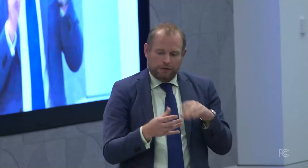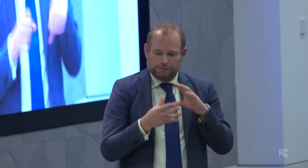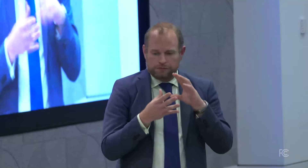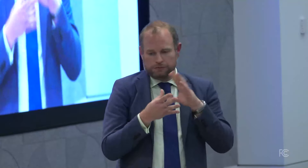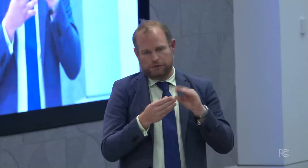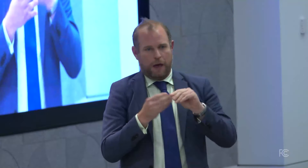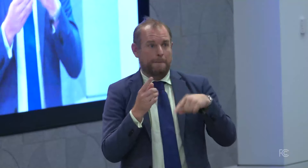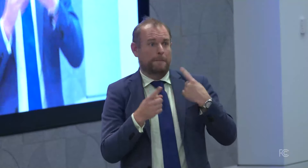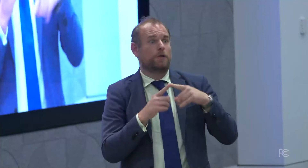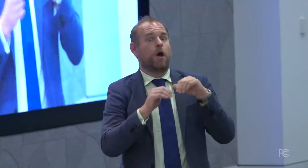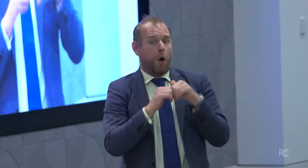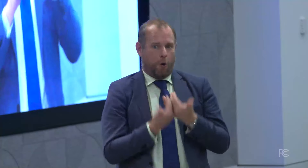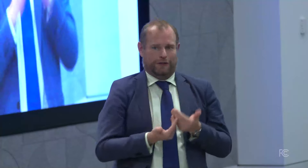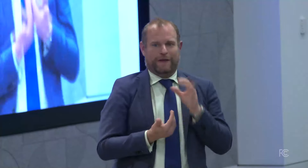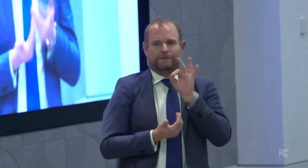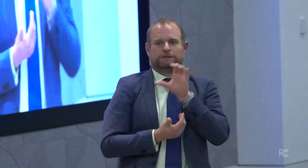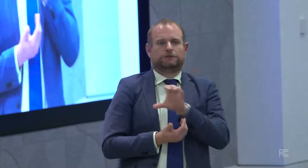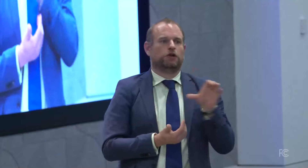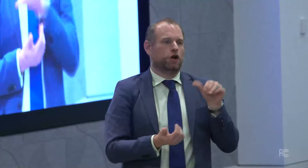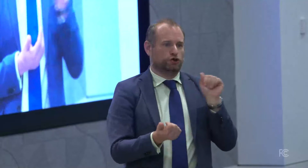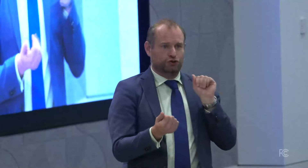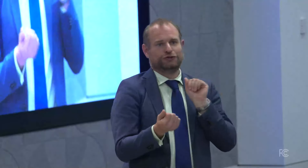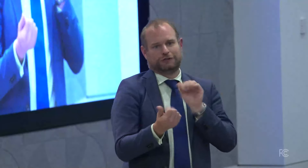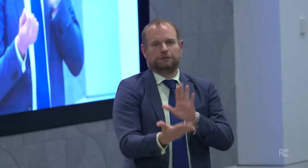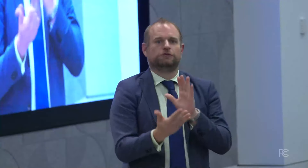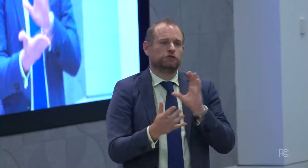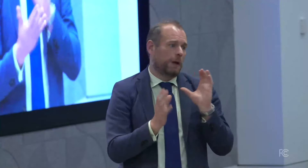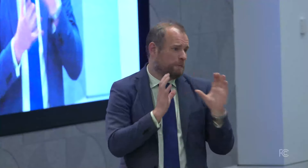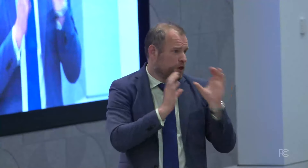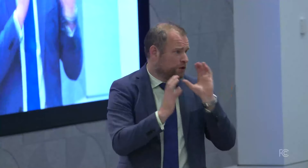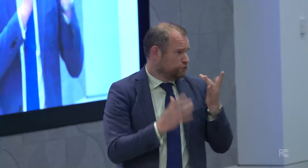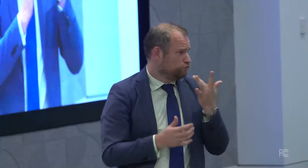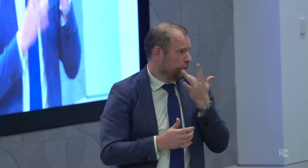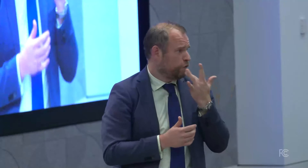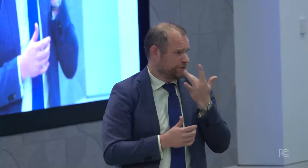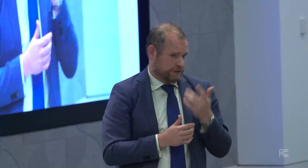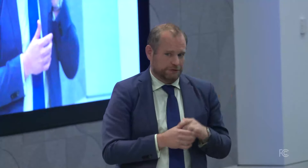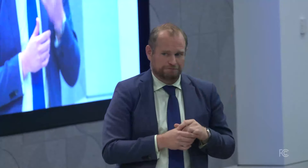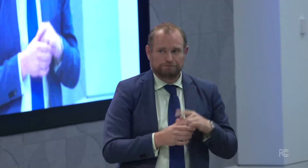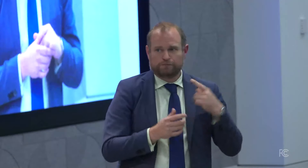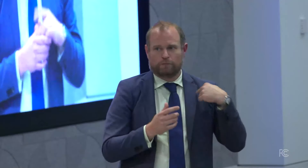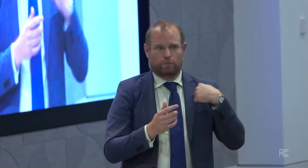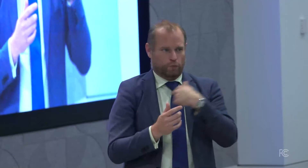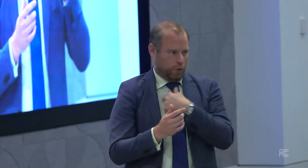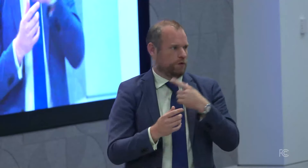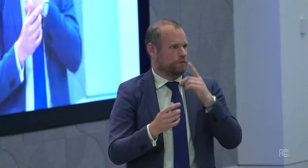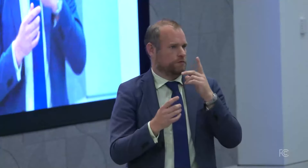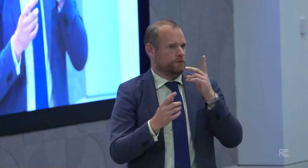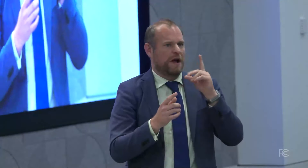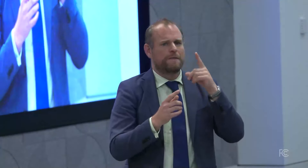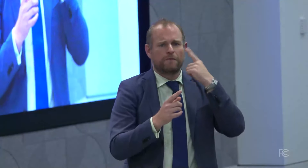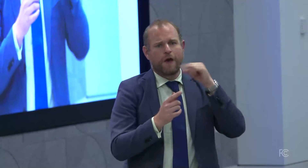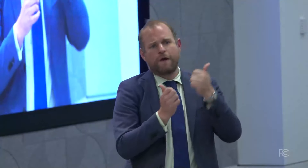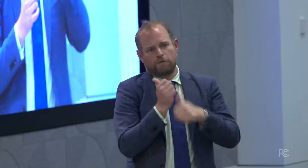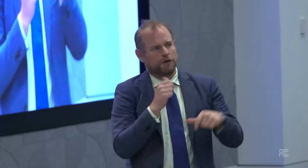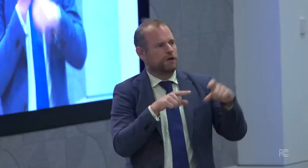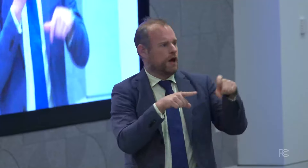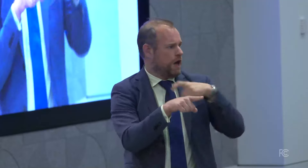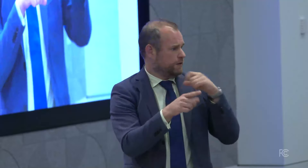I'M PART OF THE DISABILITY RIGHTS OFFICE. SO I ENGAGE -- I'M PART OF THE CONSUMER ENGAGEMENT TEAM. AND OFTEN WE TALK ABOUT FCC